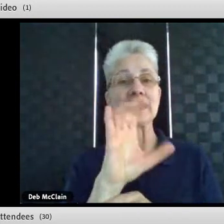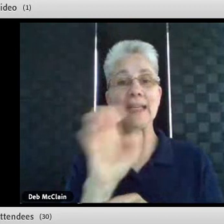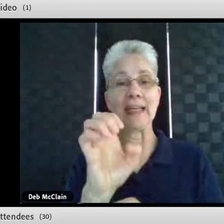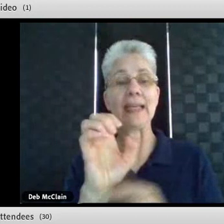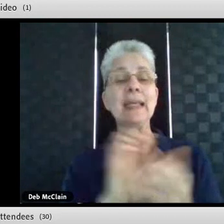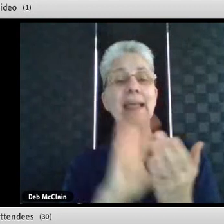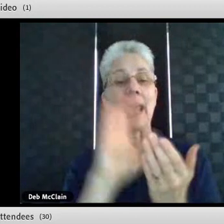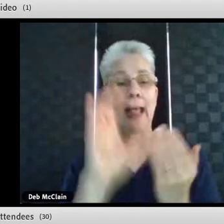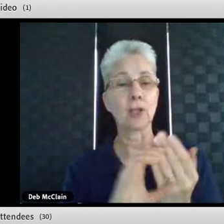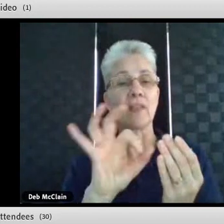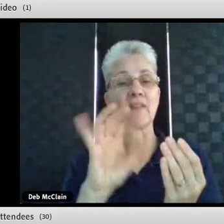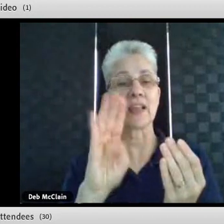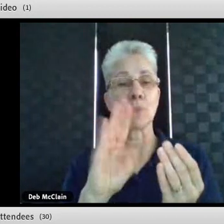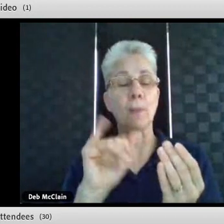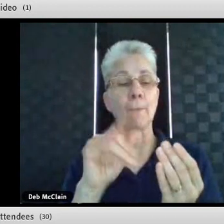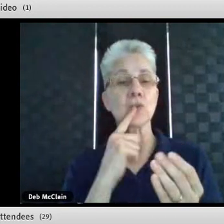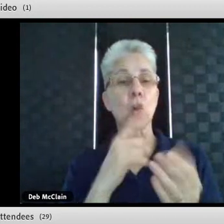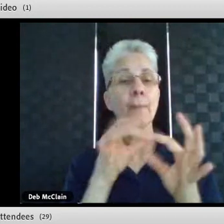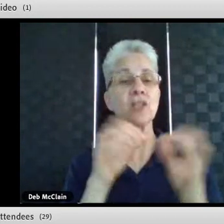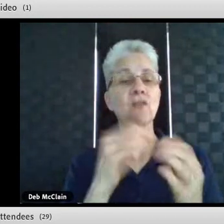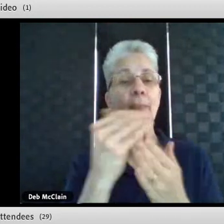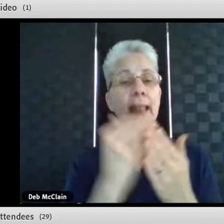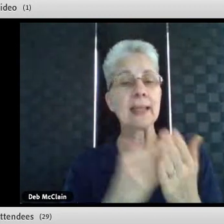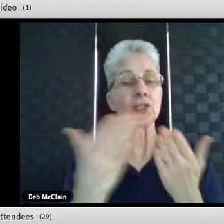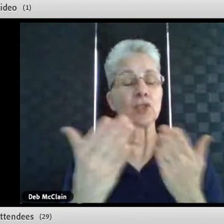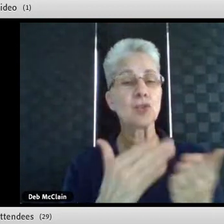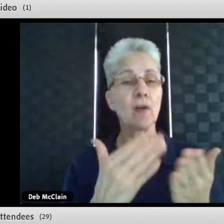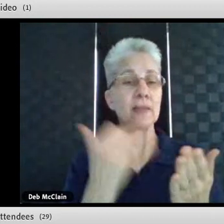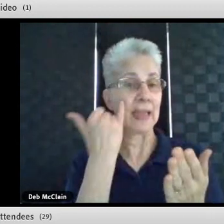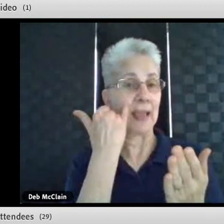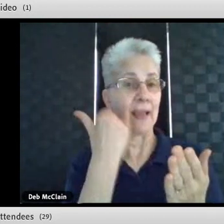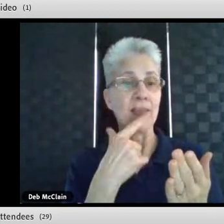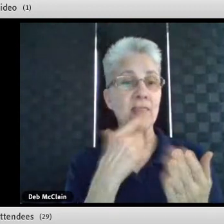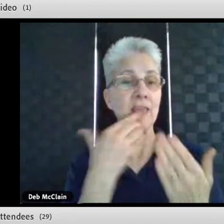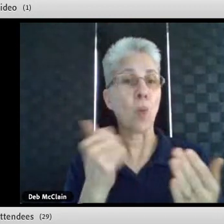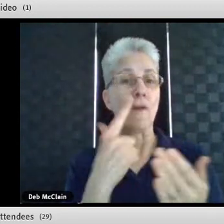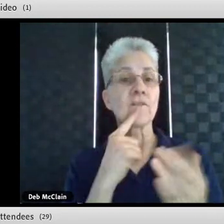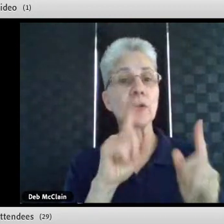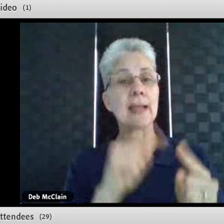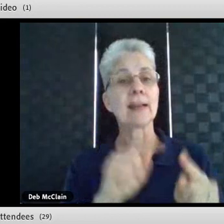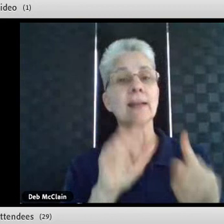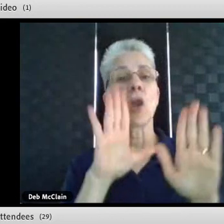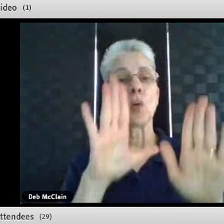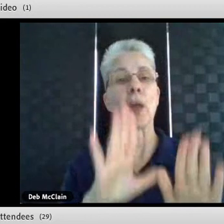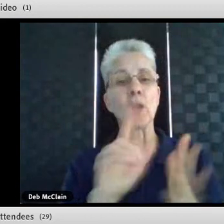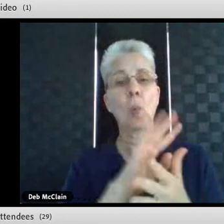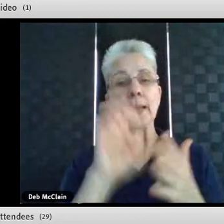the SWFLN Facebook page or your message from the LISTSERV. Thank you, everyone, for attending, and have a great weekend.